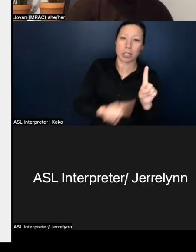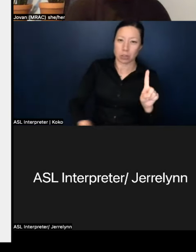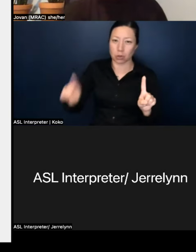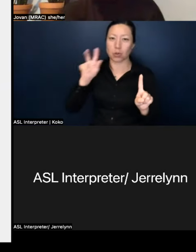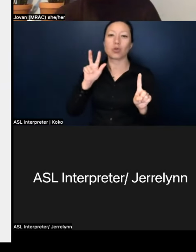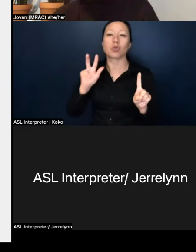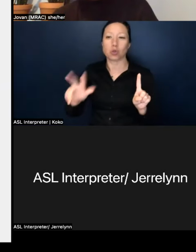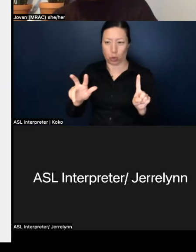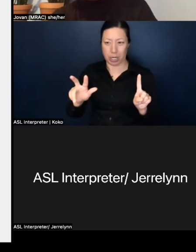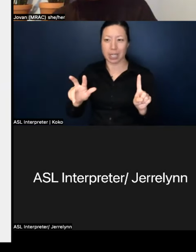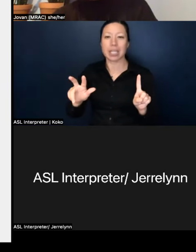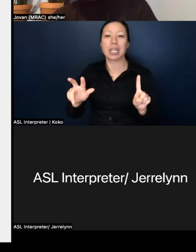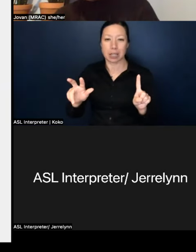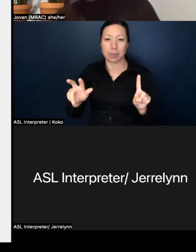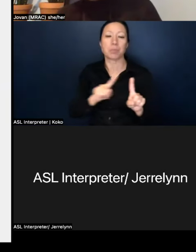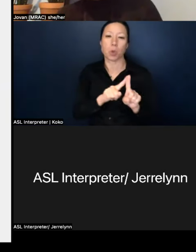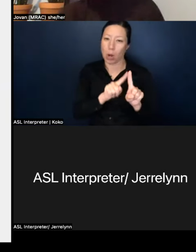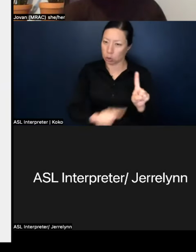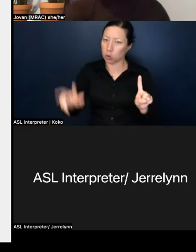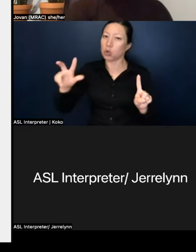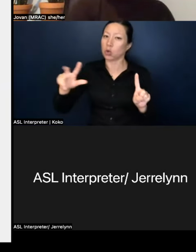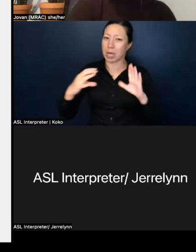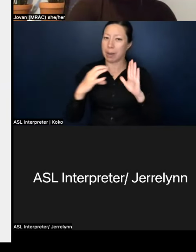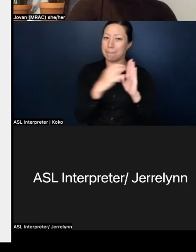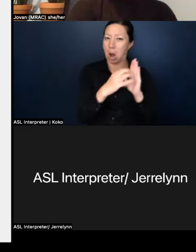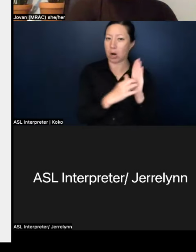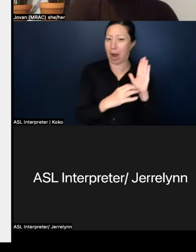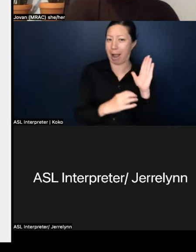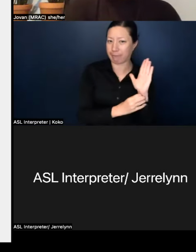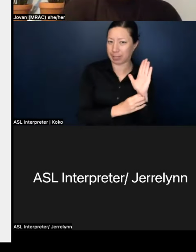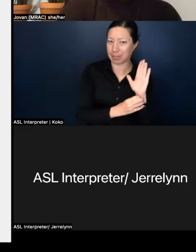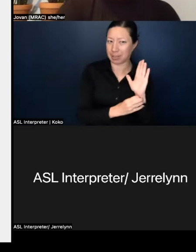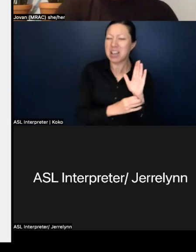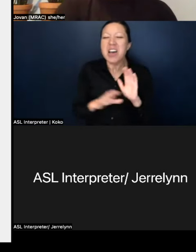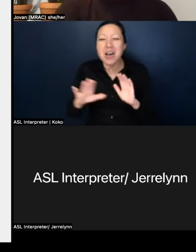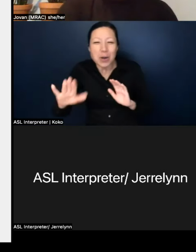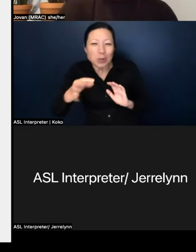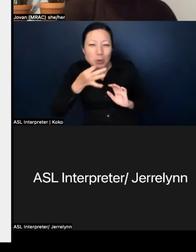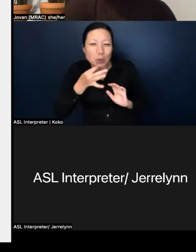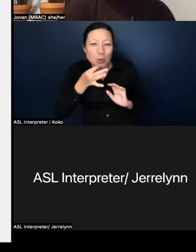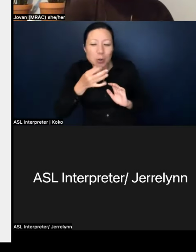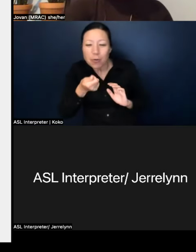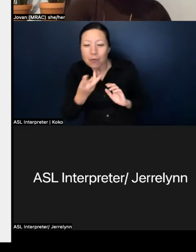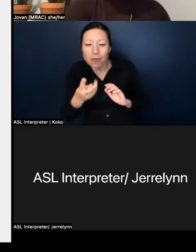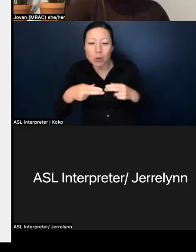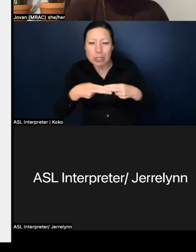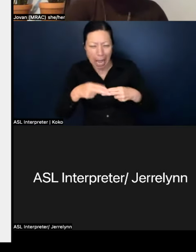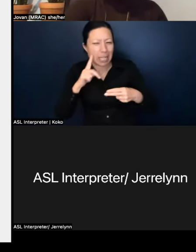to three paragraphs total. You'll understand in a few slides, but a comprehensive explanation